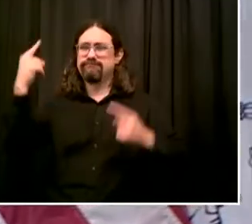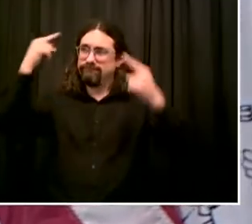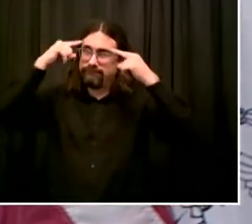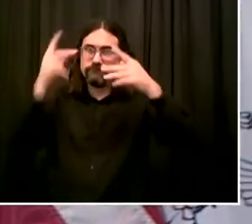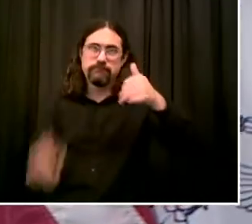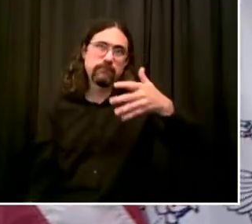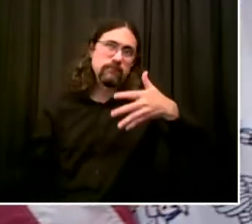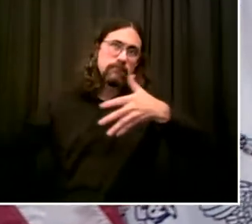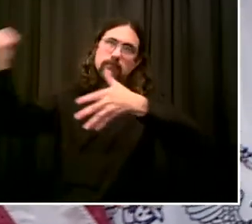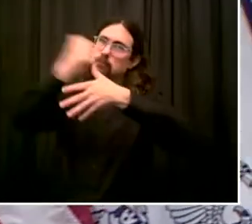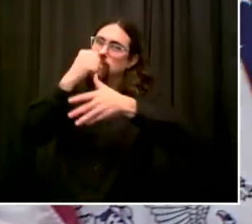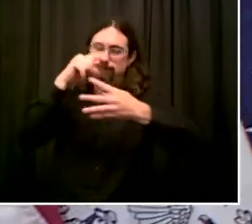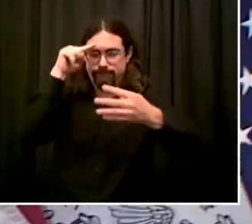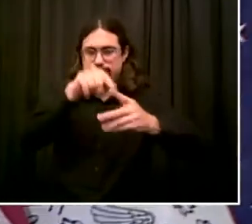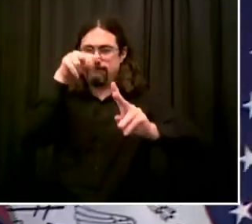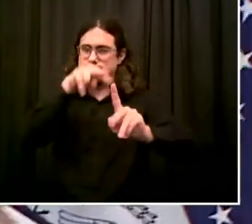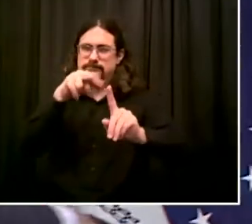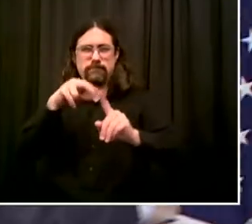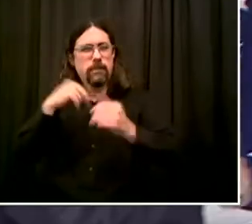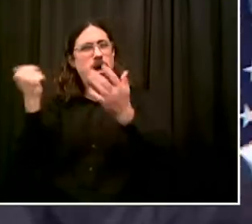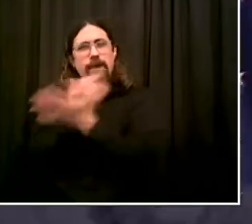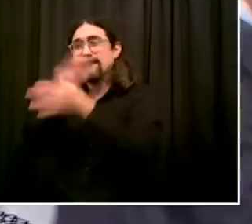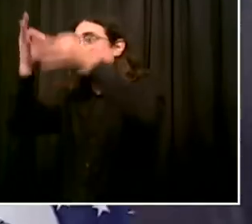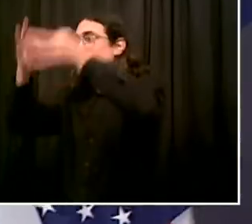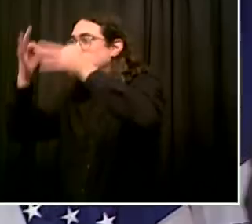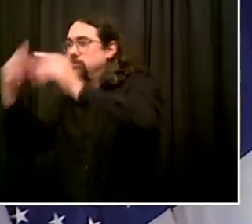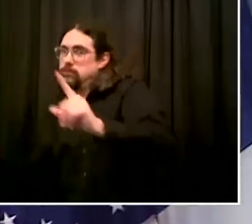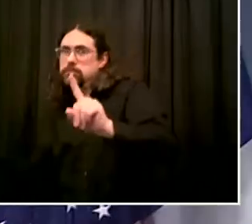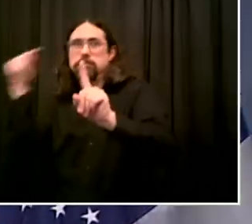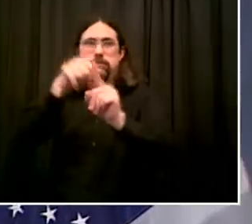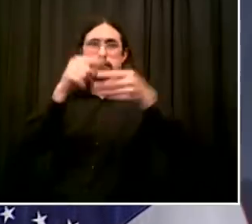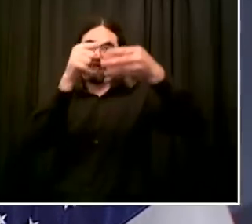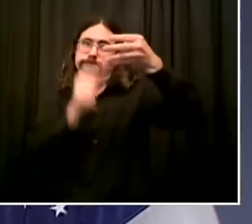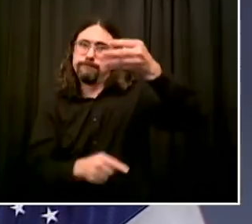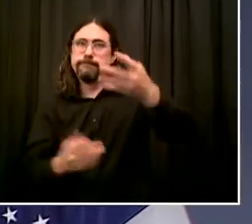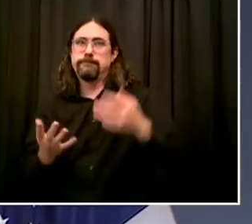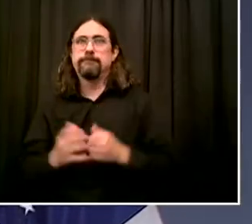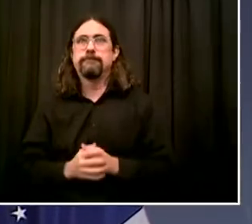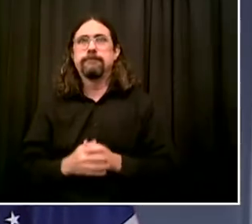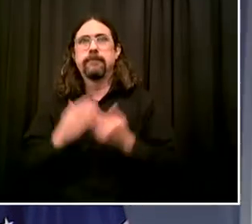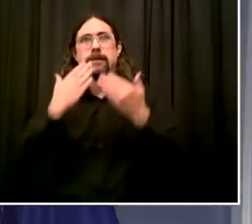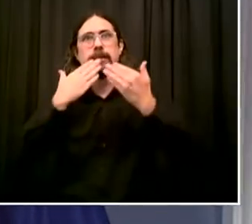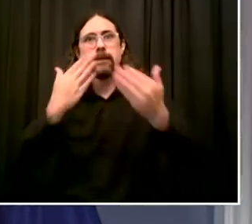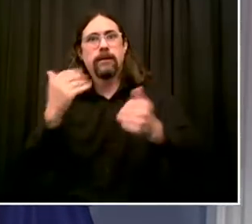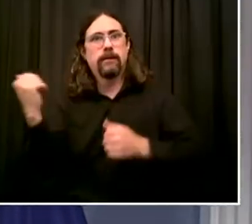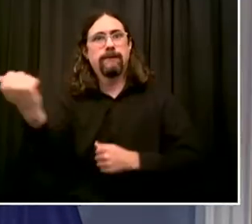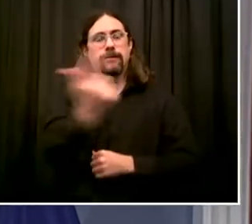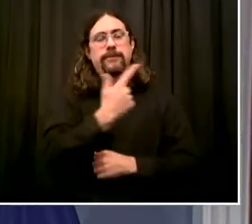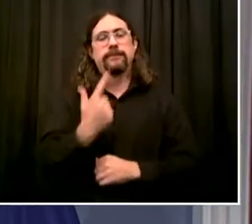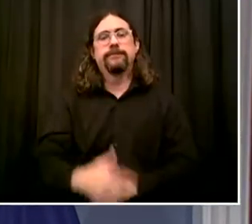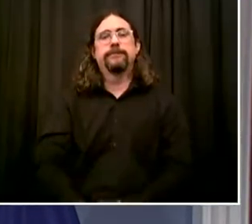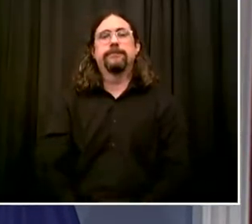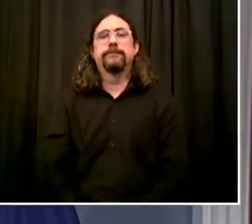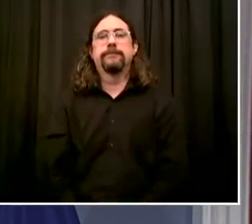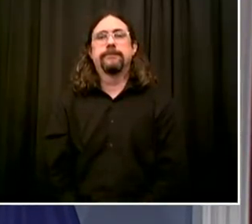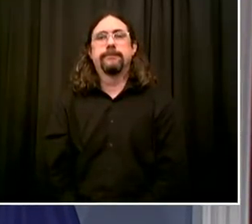YOUR SAFETY, PUTTING FOOD ON YOUR TABLE AND A ROOF OVER YOUR HEAD. THAT IS WATH E WWAT NTO O DR FO YOU AND THAT IS WHAT WE WILL D O. THANK YOU, EVERYBODY.